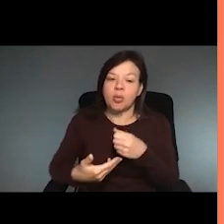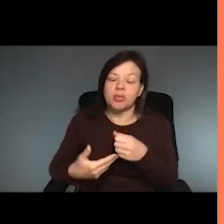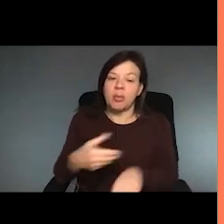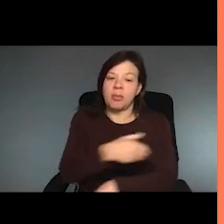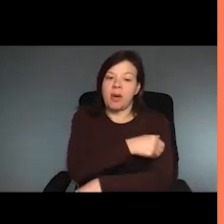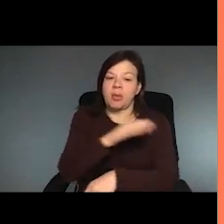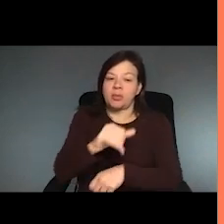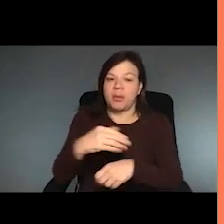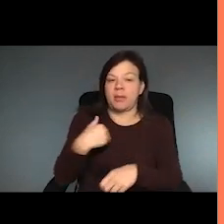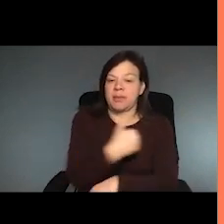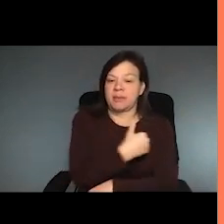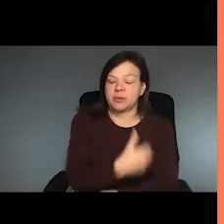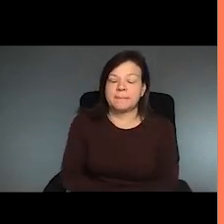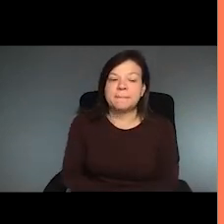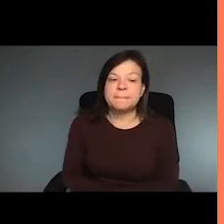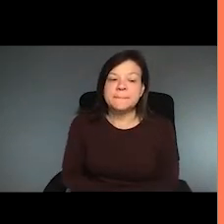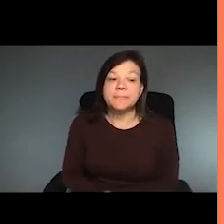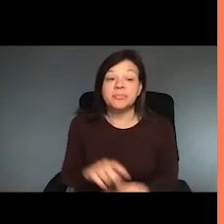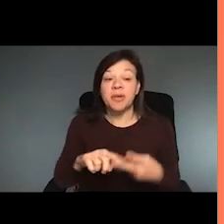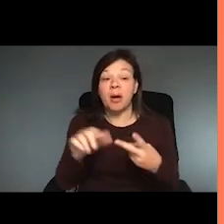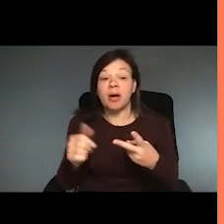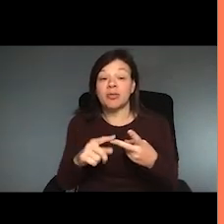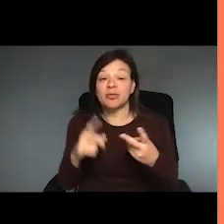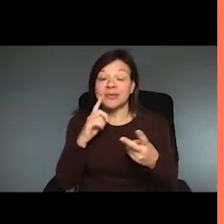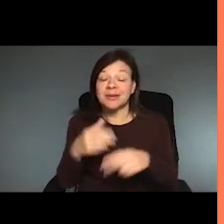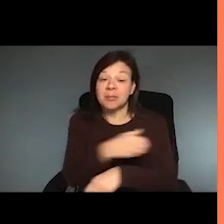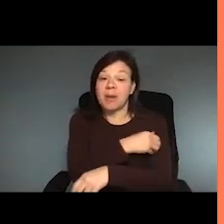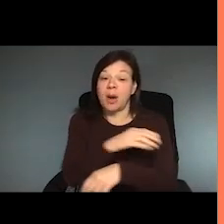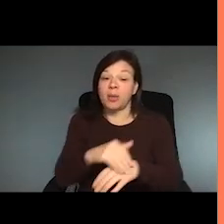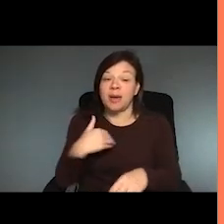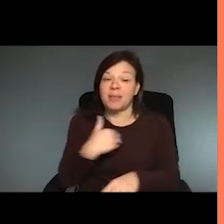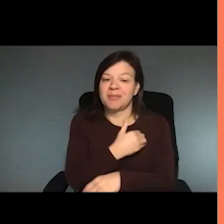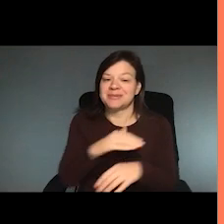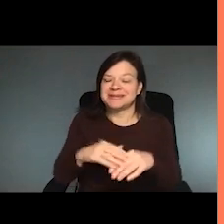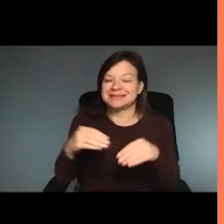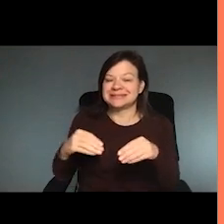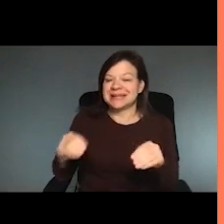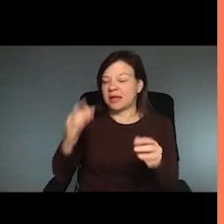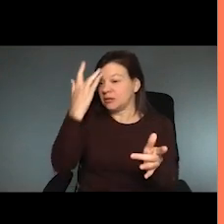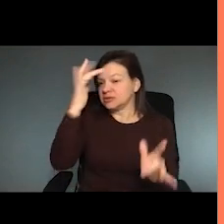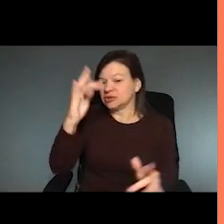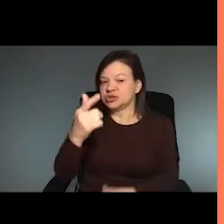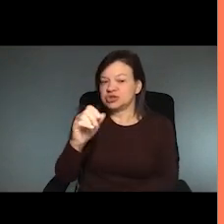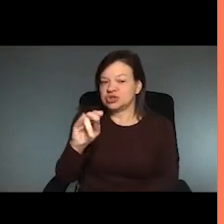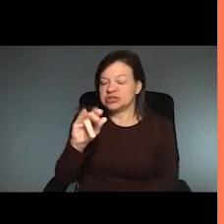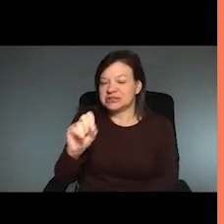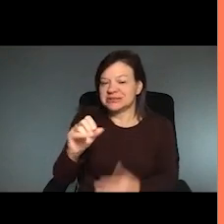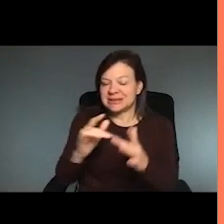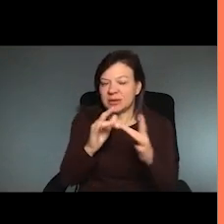ANOTHER SITE THAT IS POWERED BY MEMBERSHIPS IS THE SALES GENIUS NETWORK RESOURCE CENTER COMMITTED TO